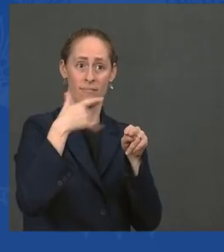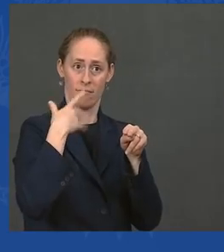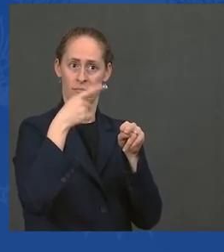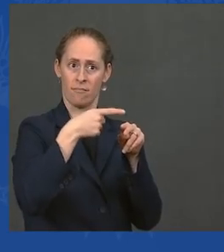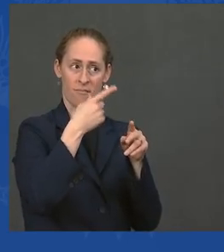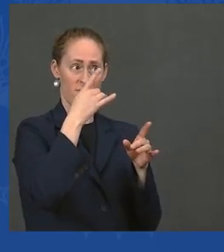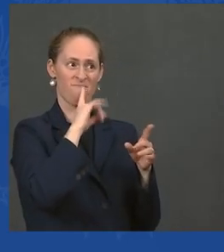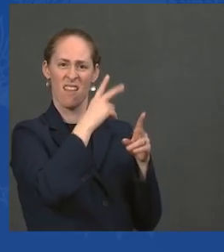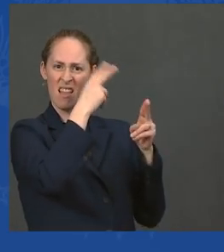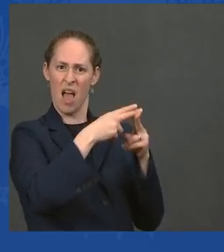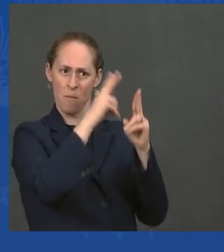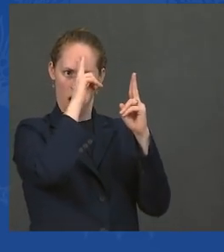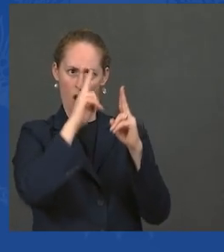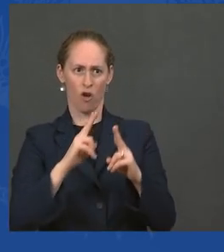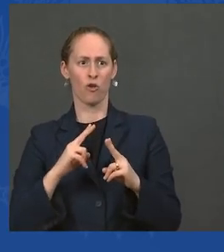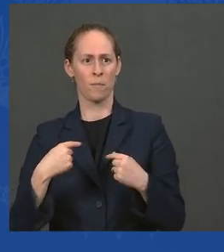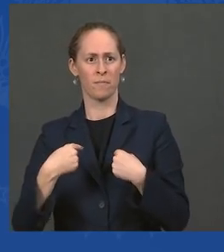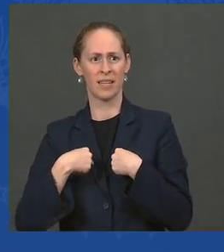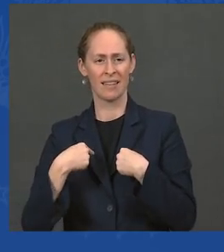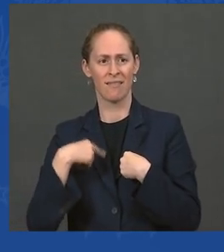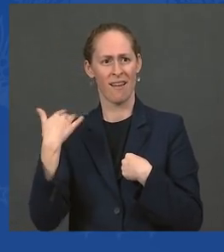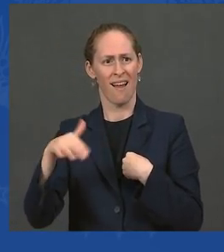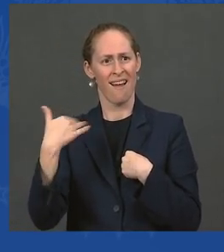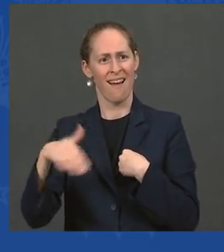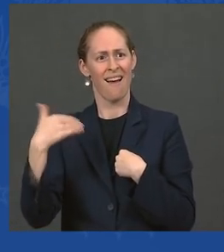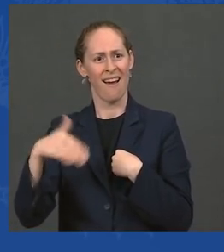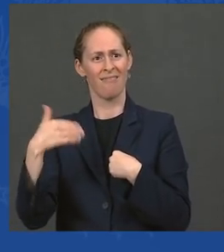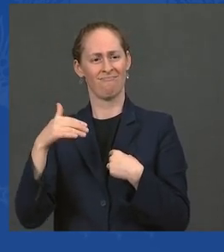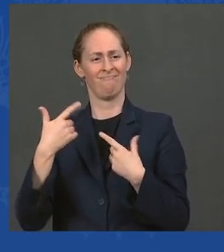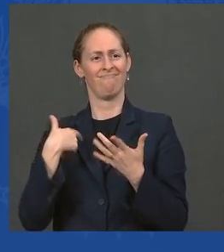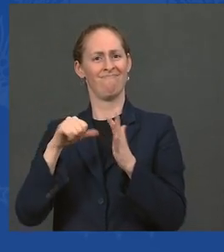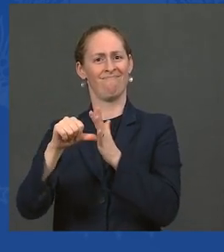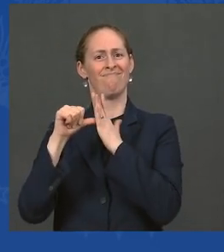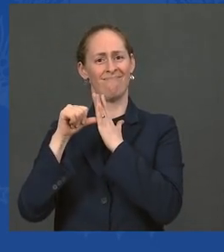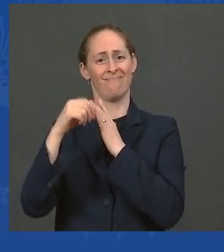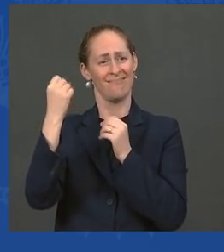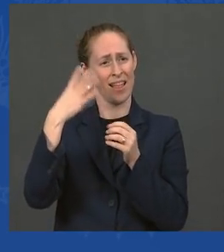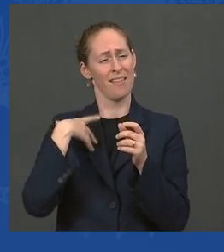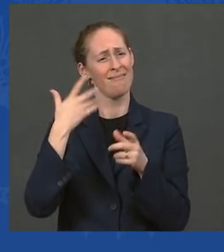2,100,000 miles on Amtrak. Hear me now? Not a joke.